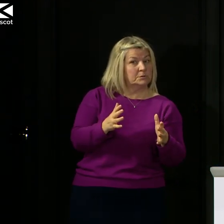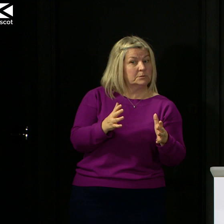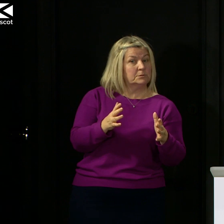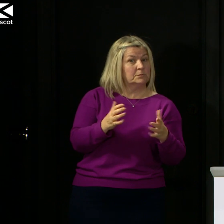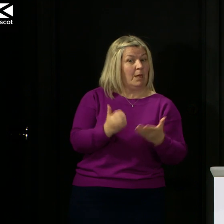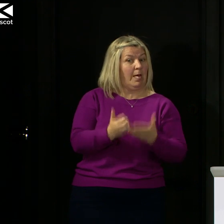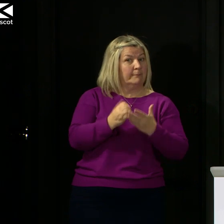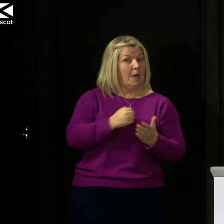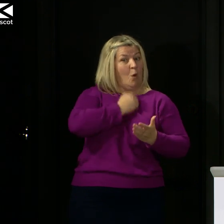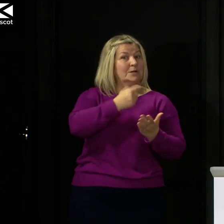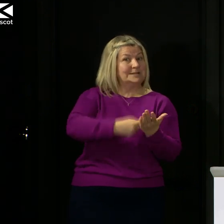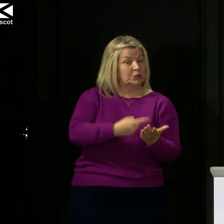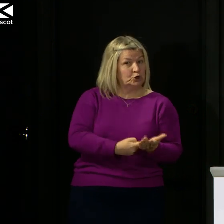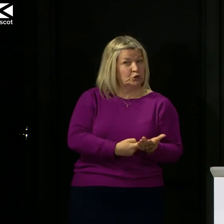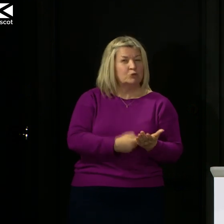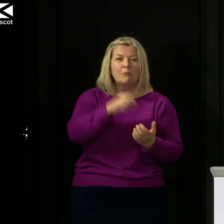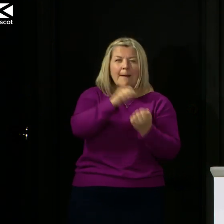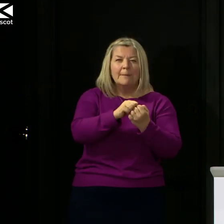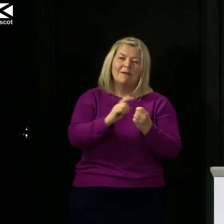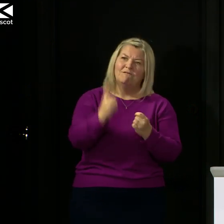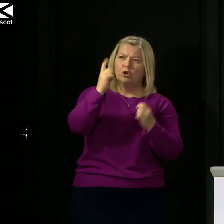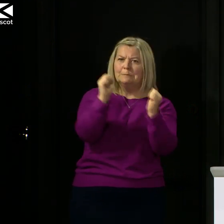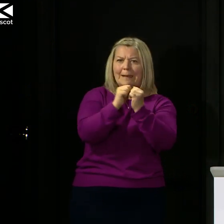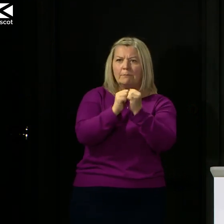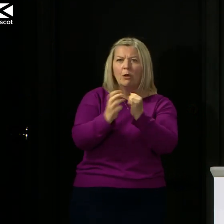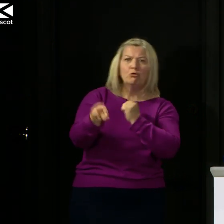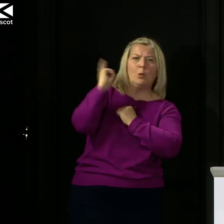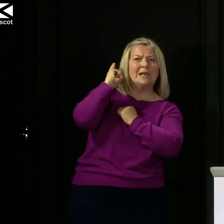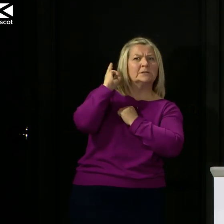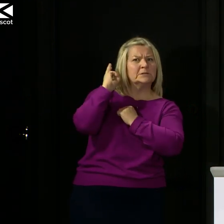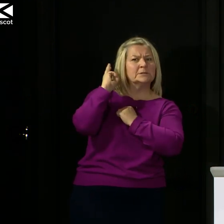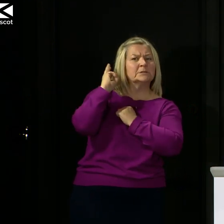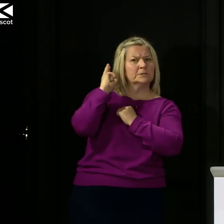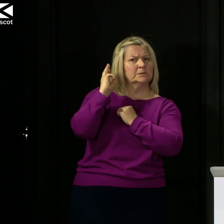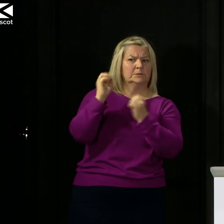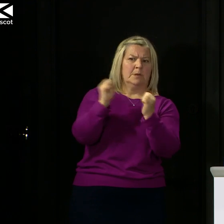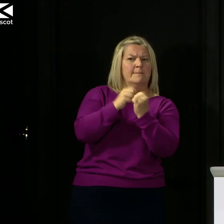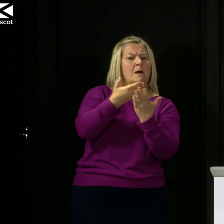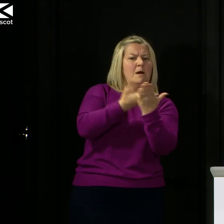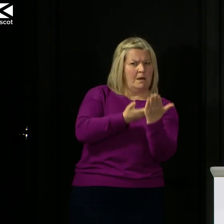that we set out in our first paper two or three weeks ago now. So I certainly am not